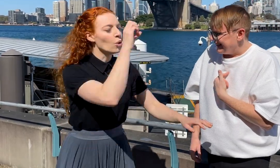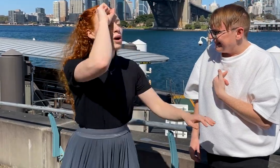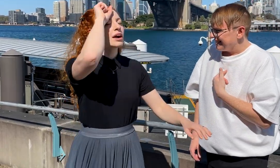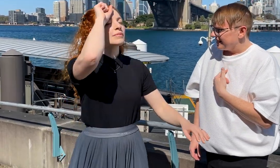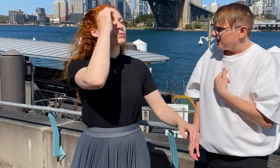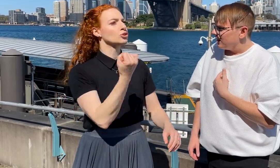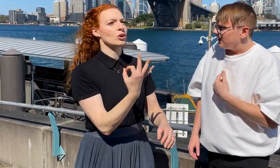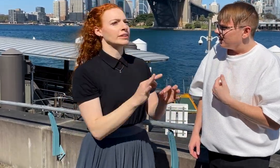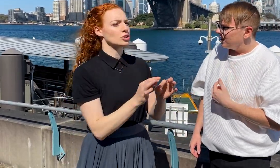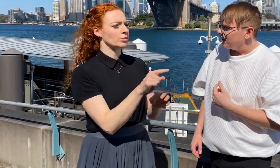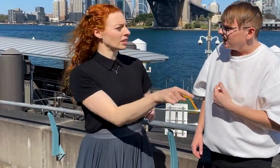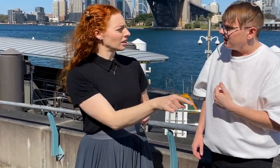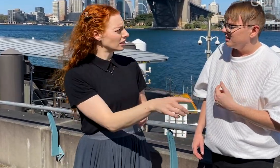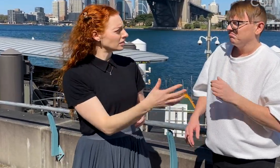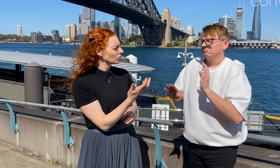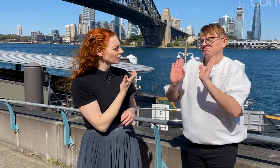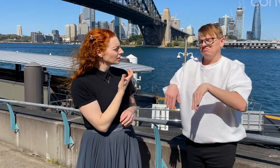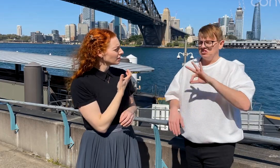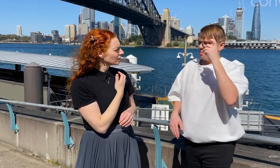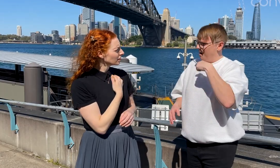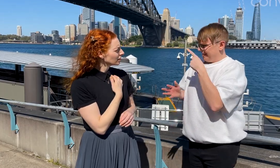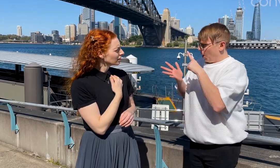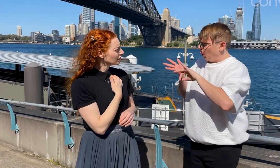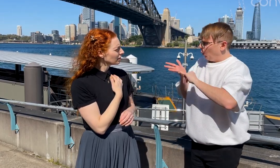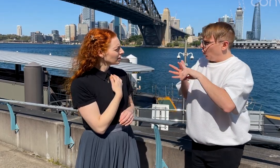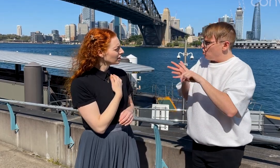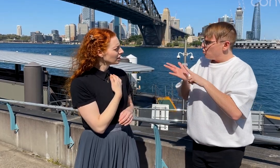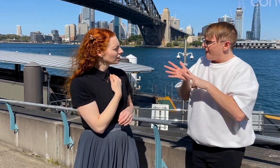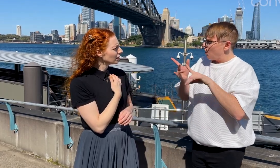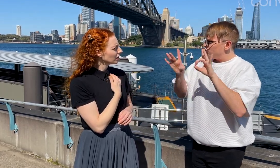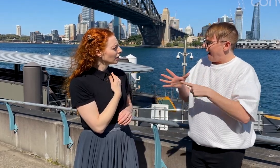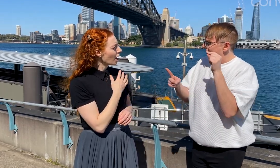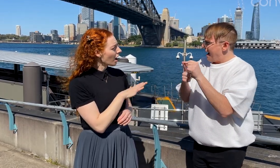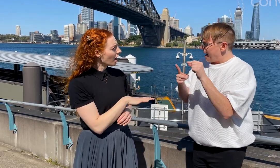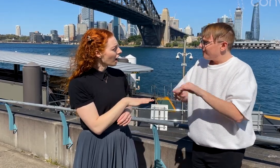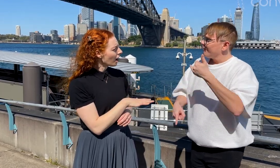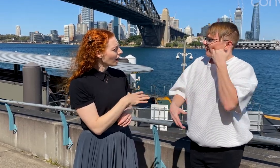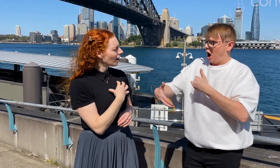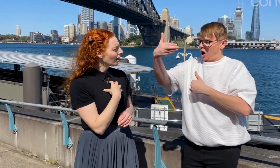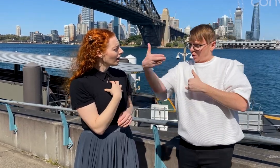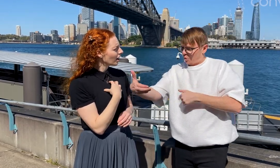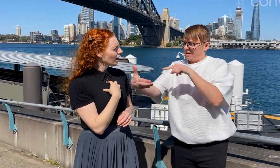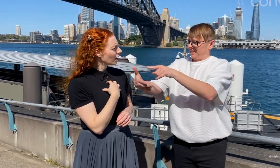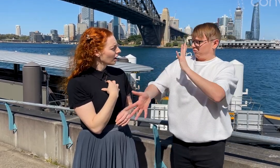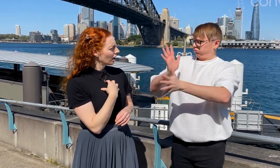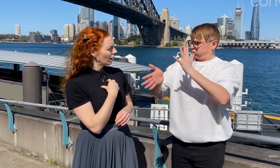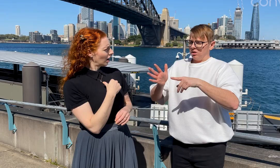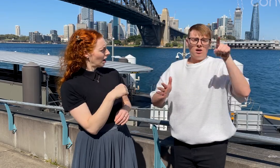Oh, I just remembered, there will be no interpreter there. Don't worry about it, I can use Convo Australia app, I can set up my phone in front of me.